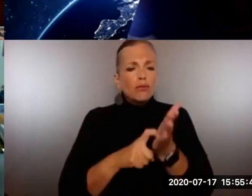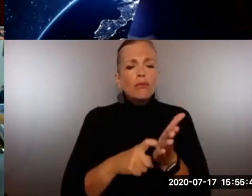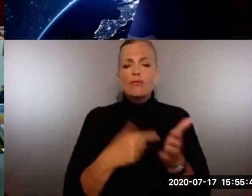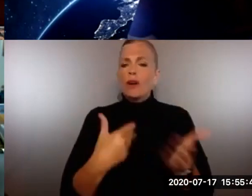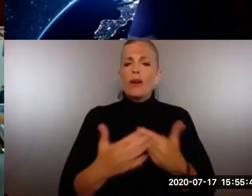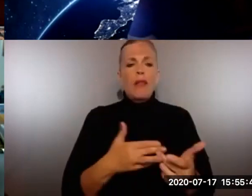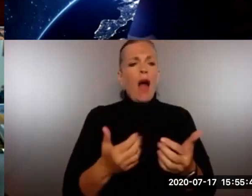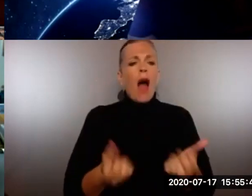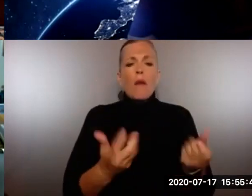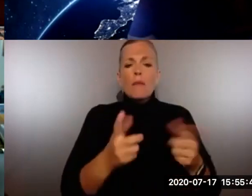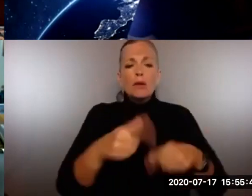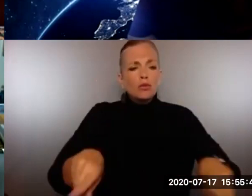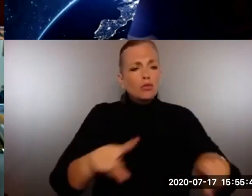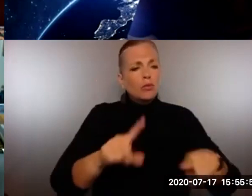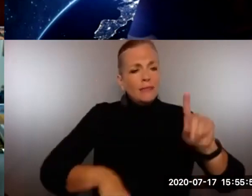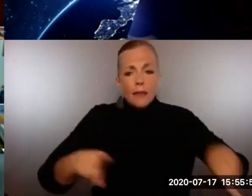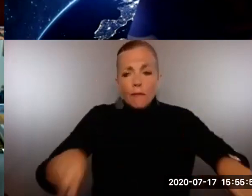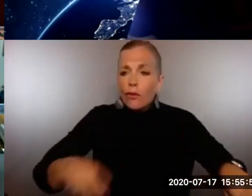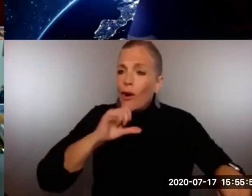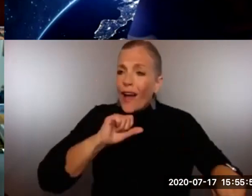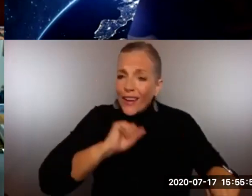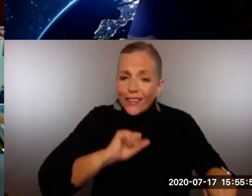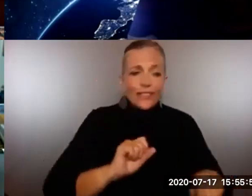as the real or perceived disabilities